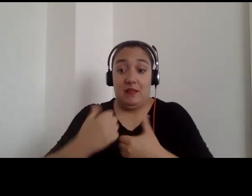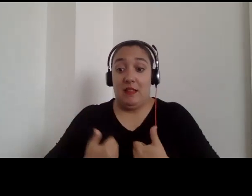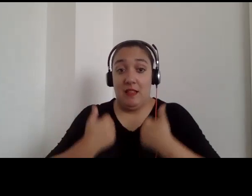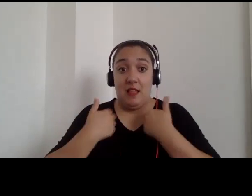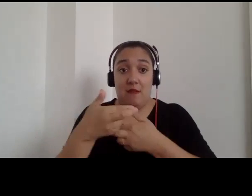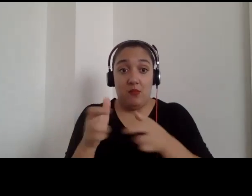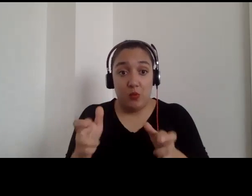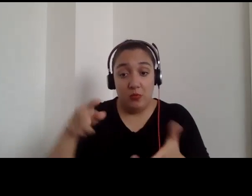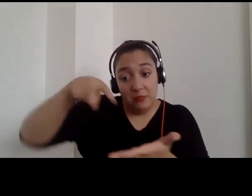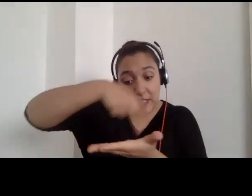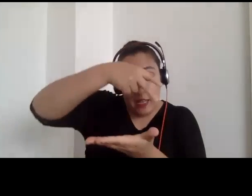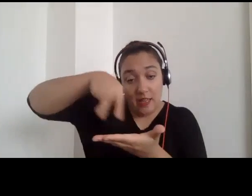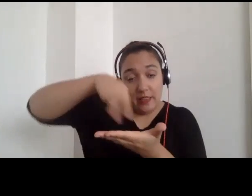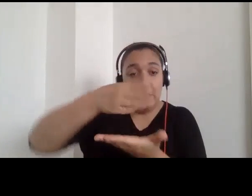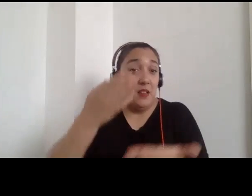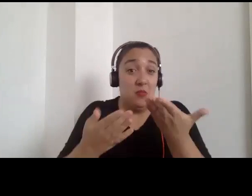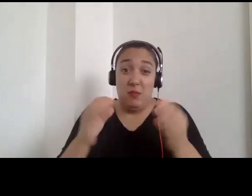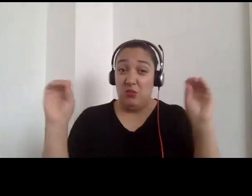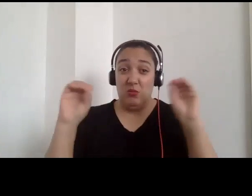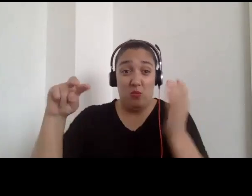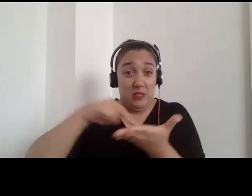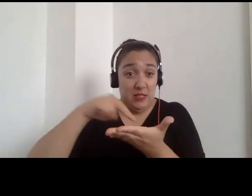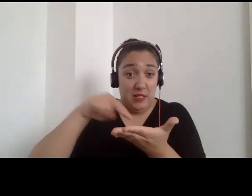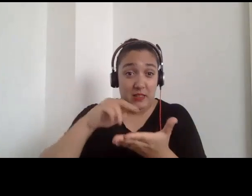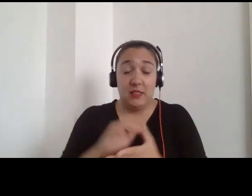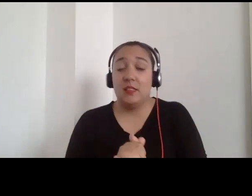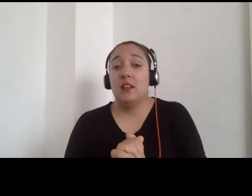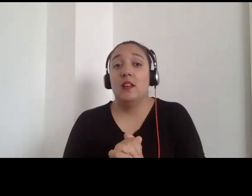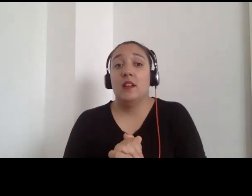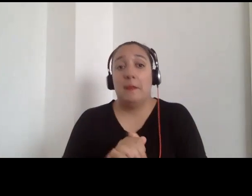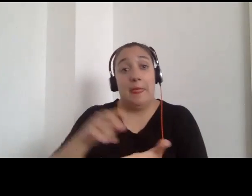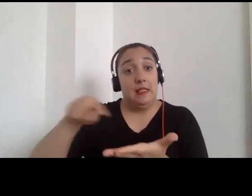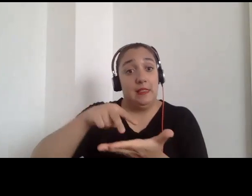has been affected. Dance makers tend to identify theirself worth and